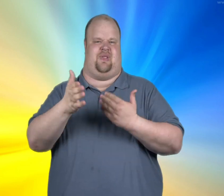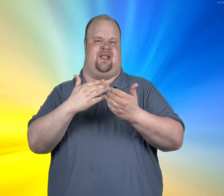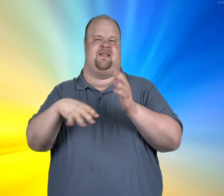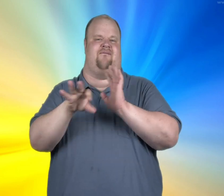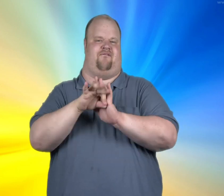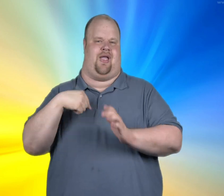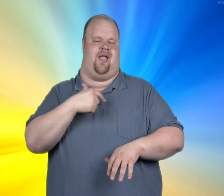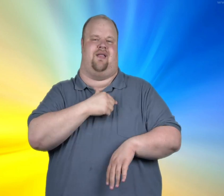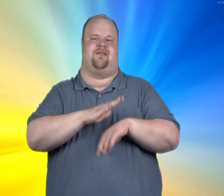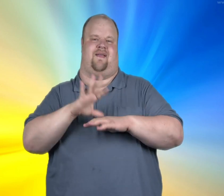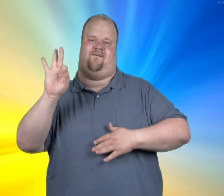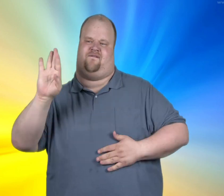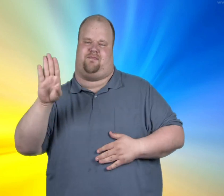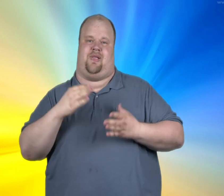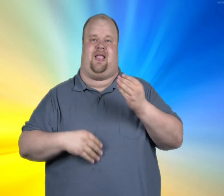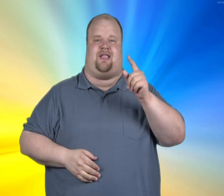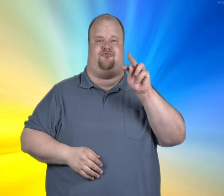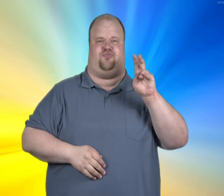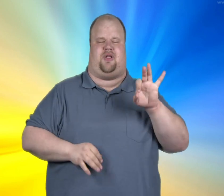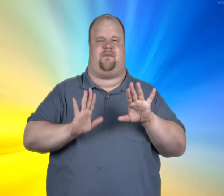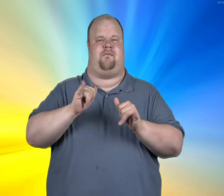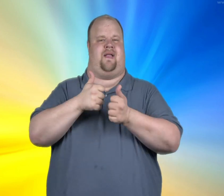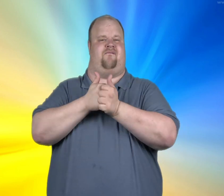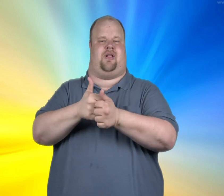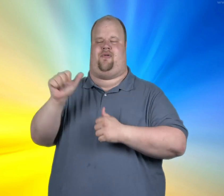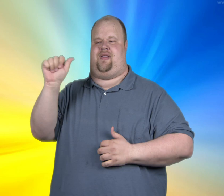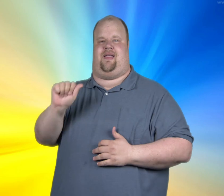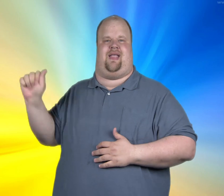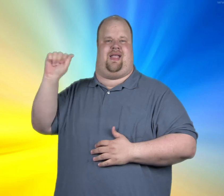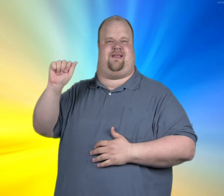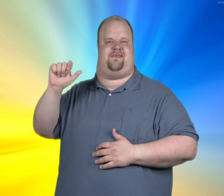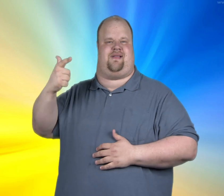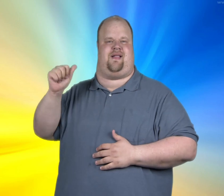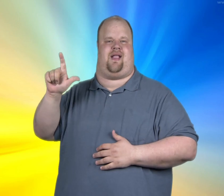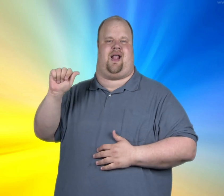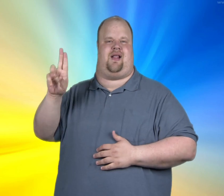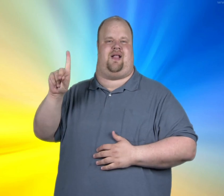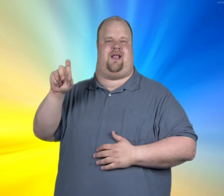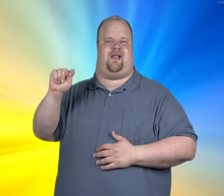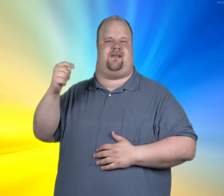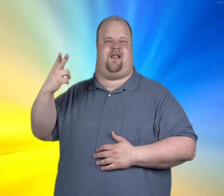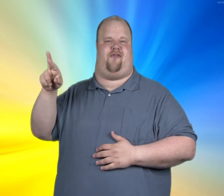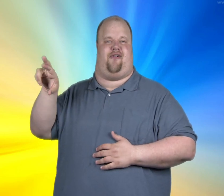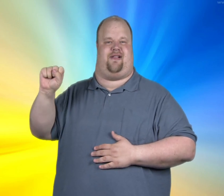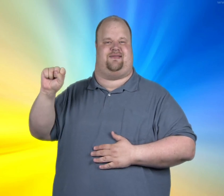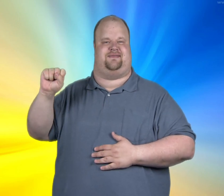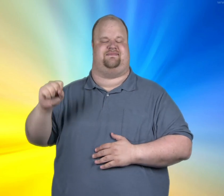You can find us easily on Facebook and Twitter as @GallaudetHRS.